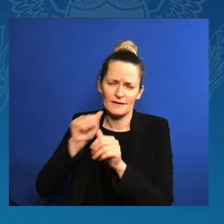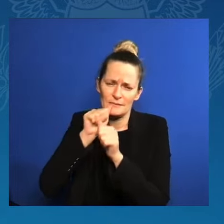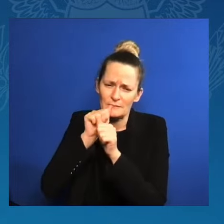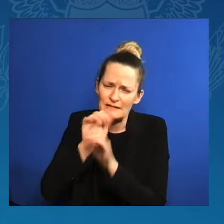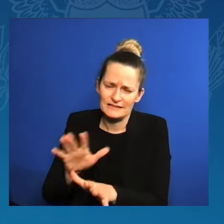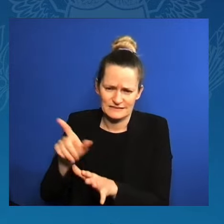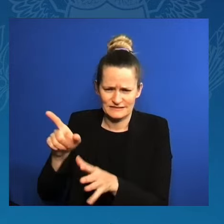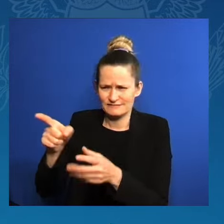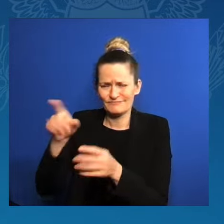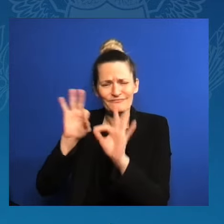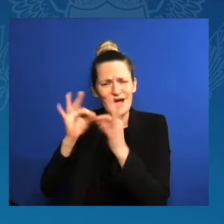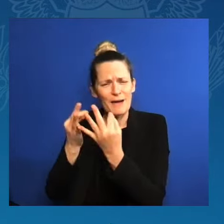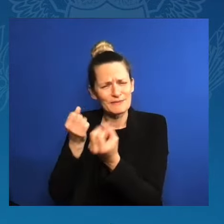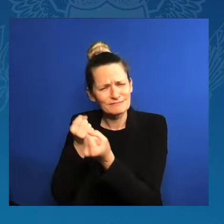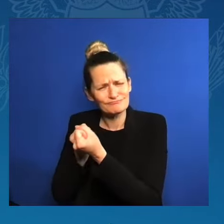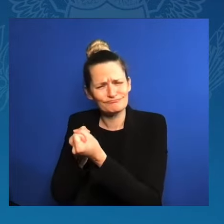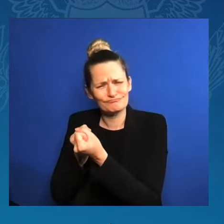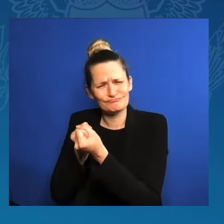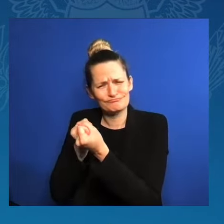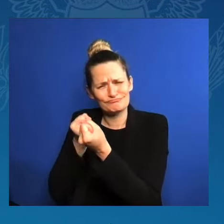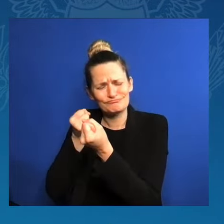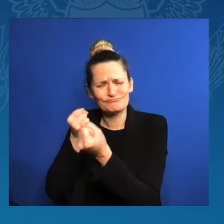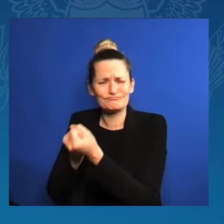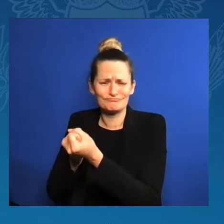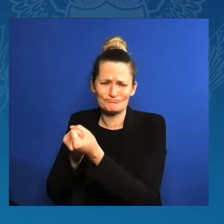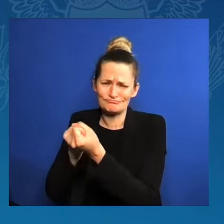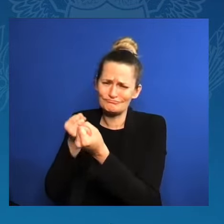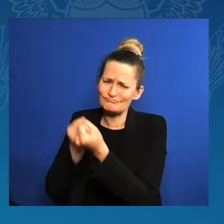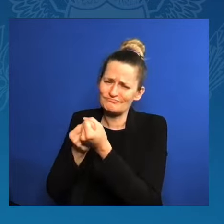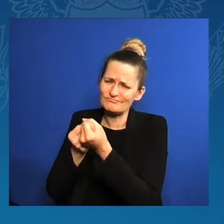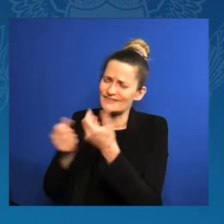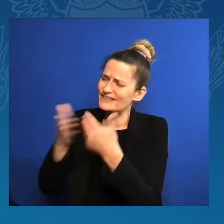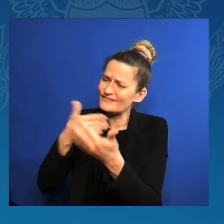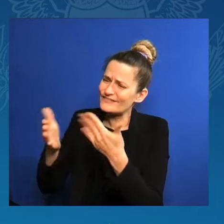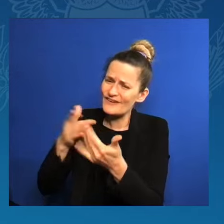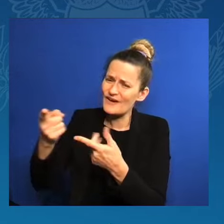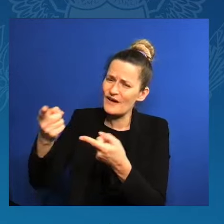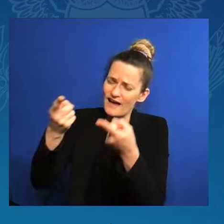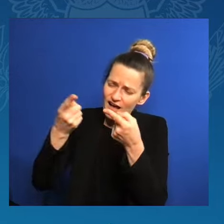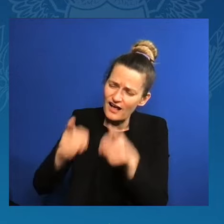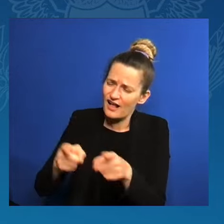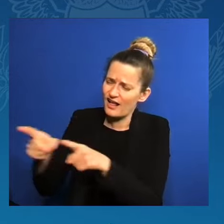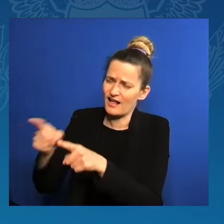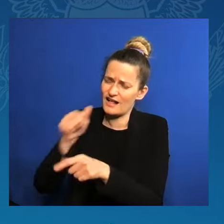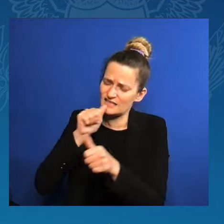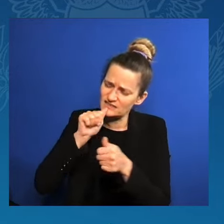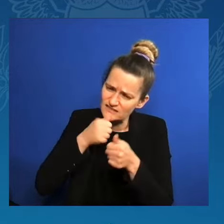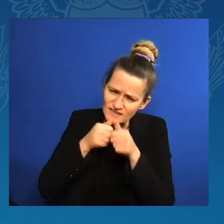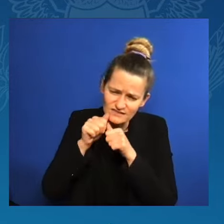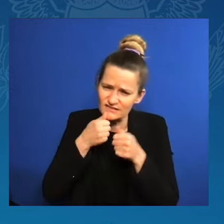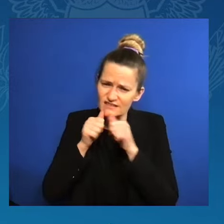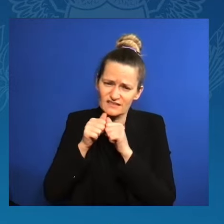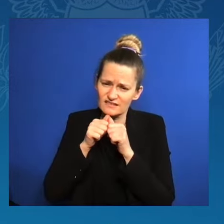And in spite of the pain that you have personally experienced, the kind of courage you have shown to be a voice